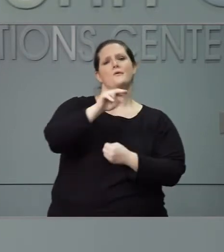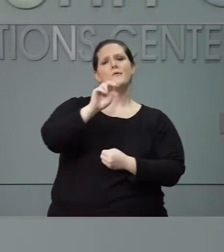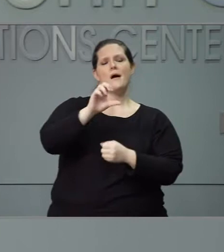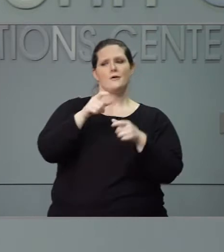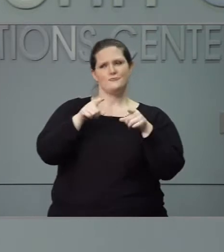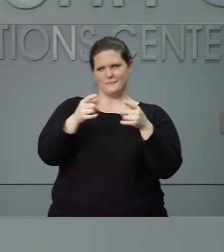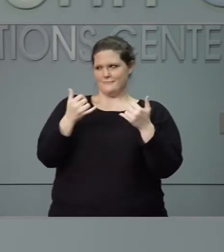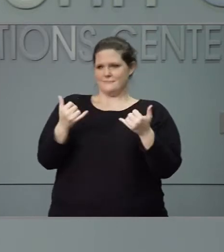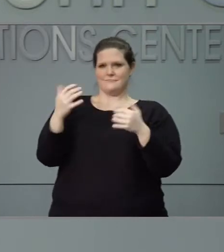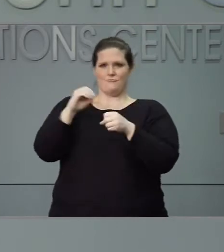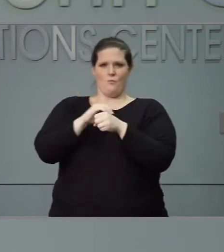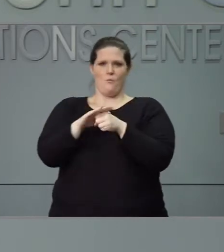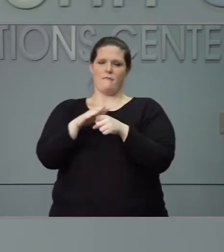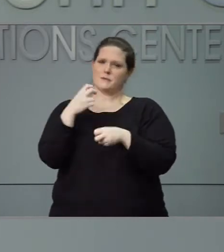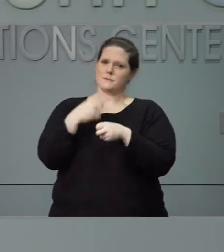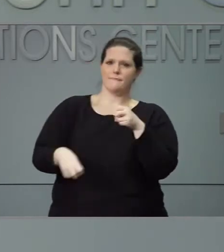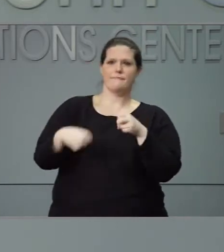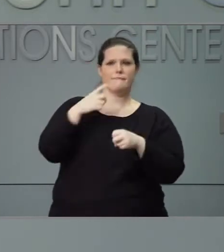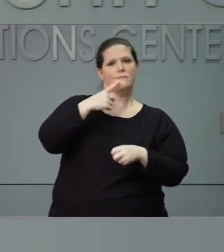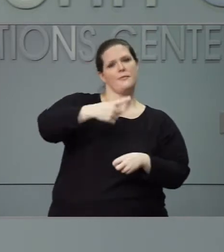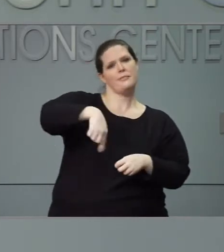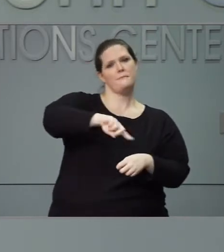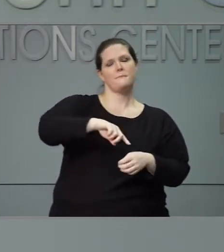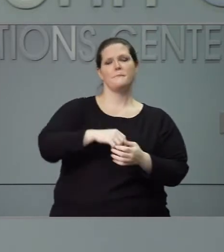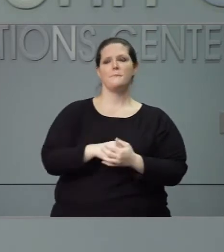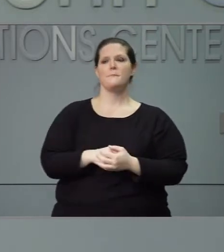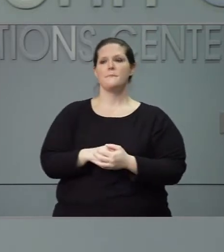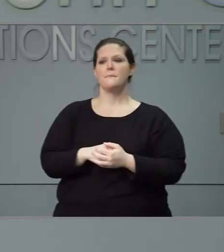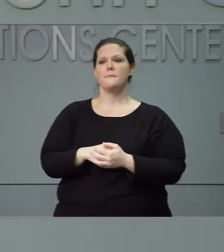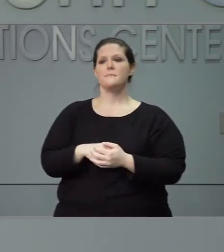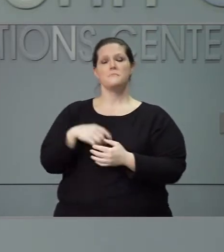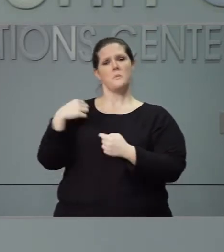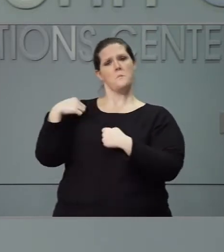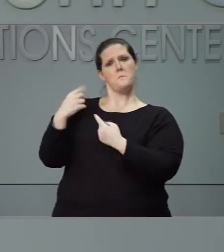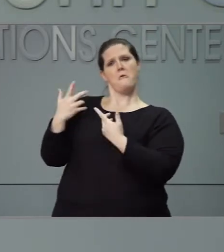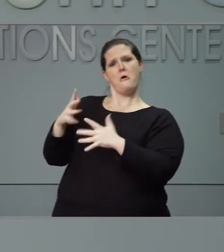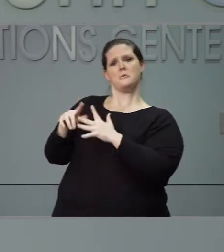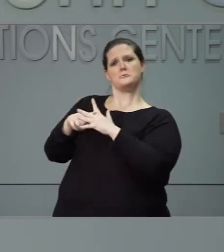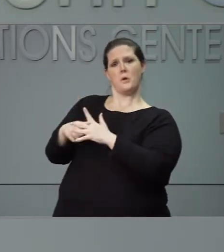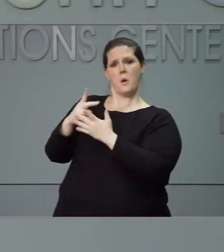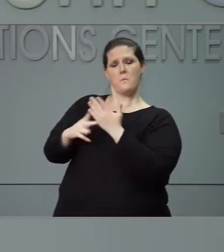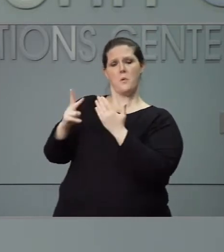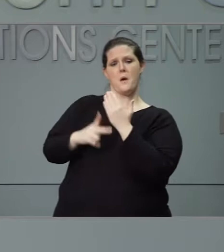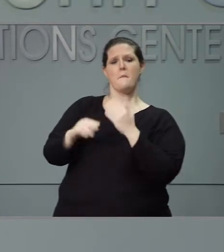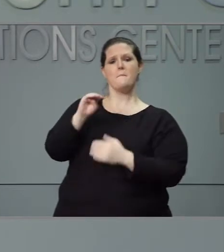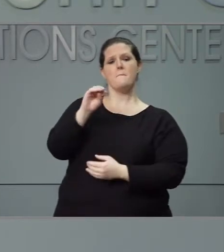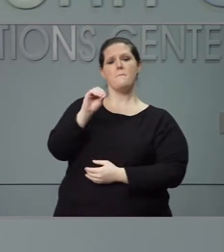CON FOREST Y YO, LO TENEMOS PORQUE LOS ÚLTIMOS 8 MESES, Y